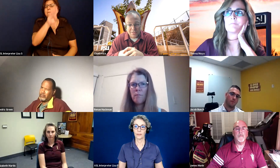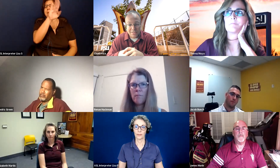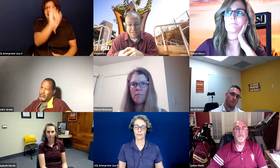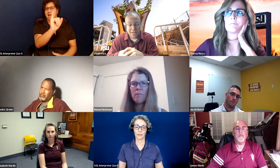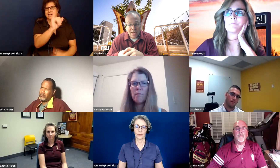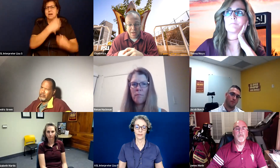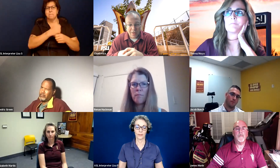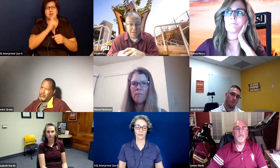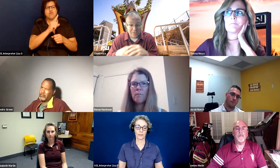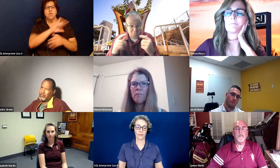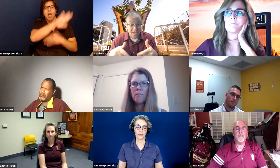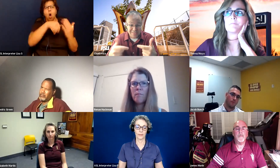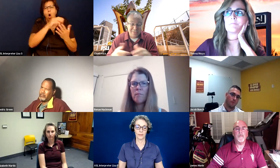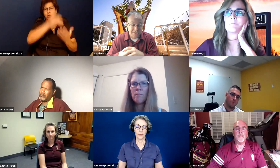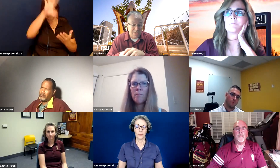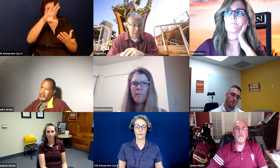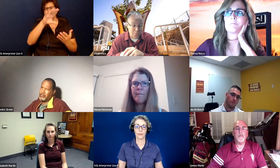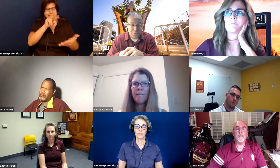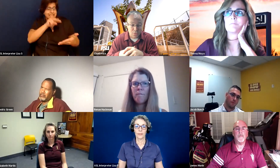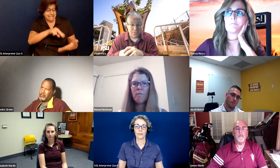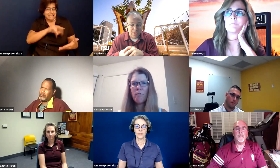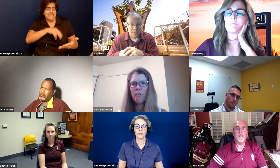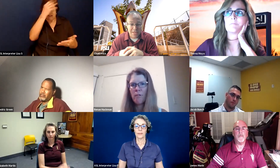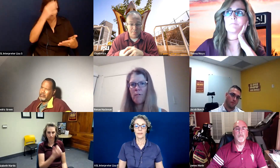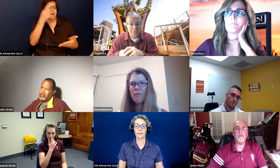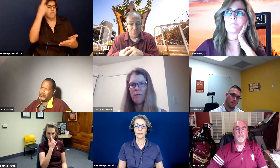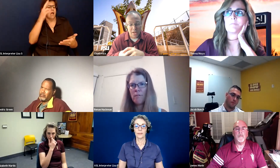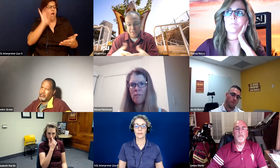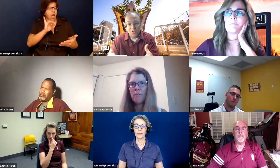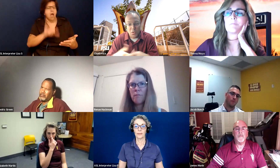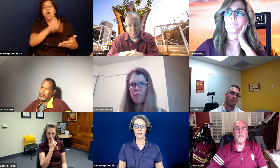to see and just realize there's just another resource for them to tap into as a student.